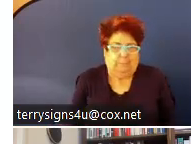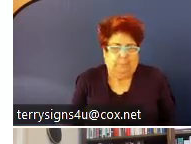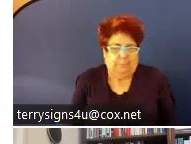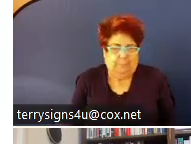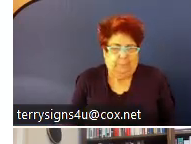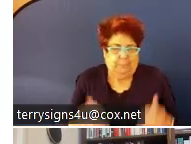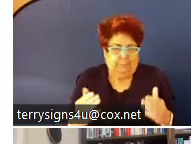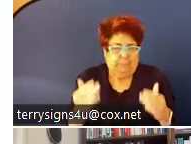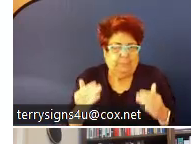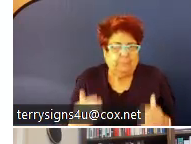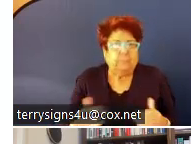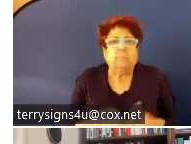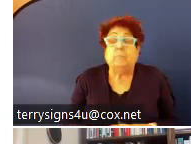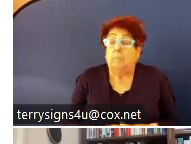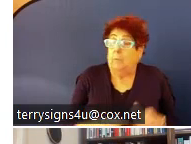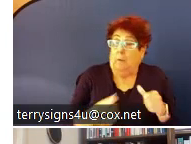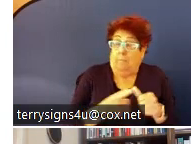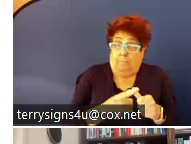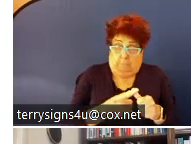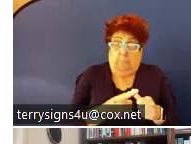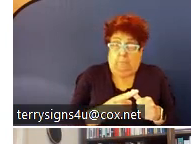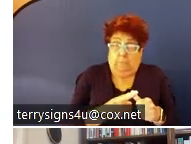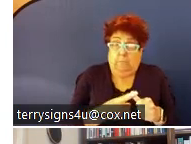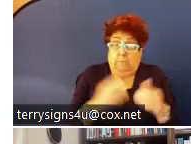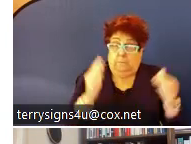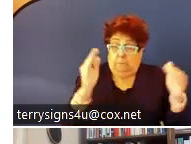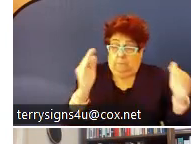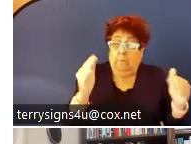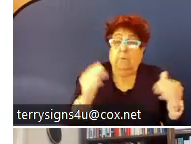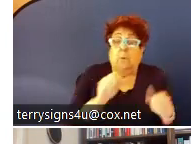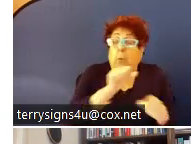So, the first point I want to make is that the work that we are presenting